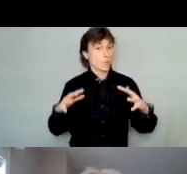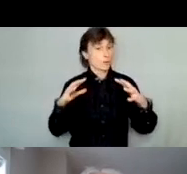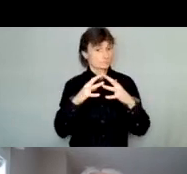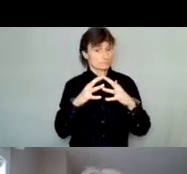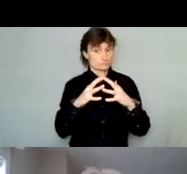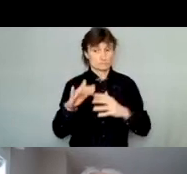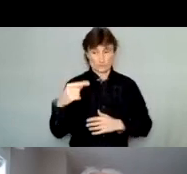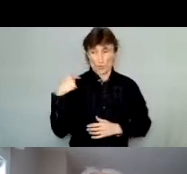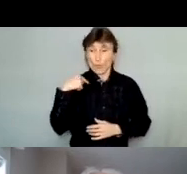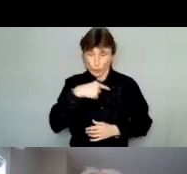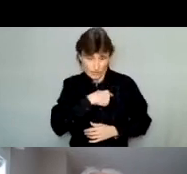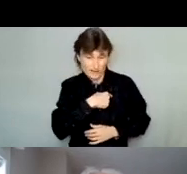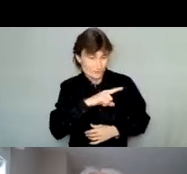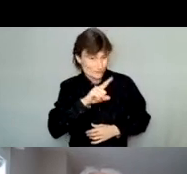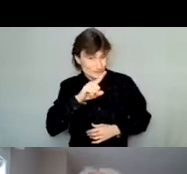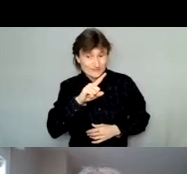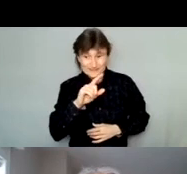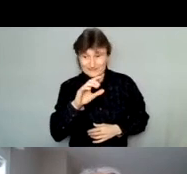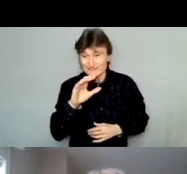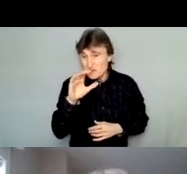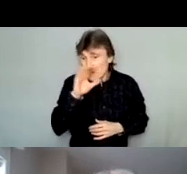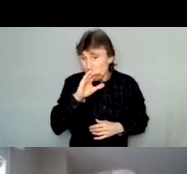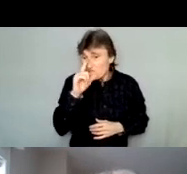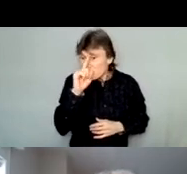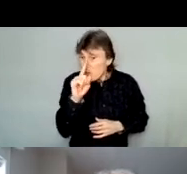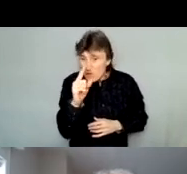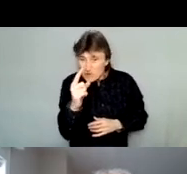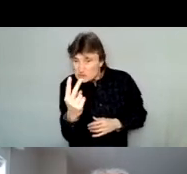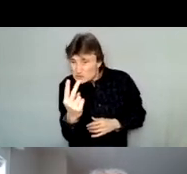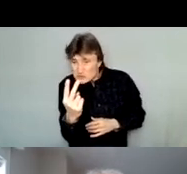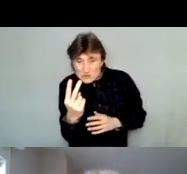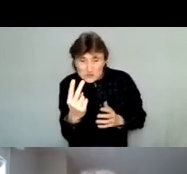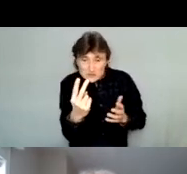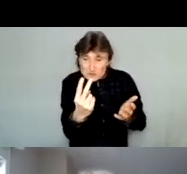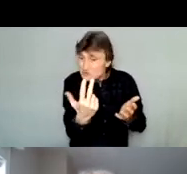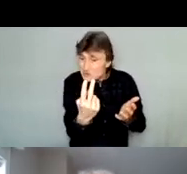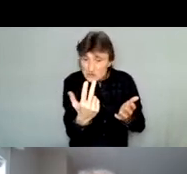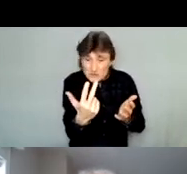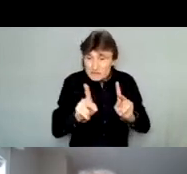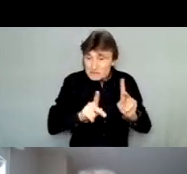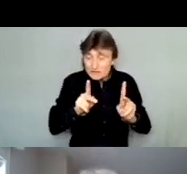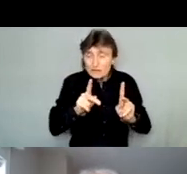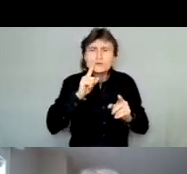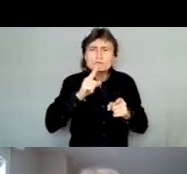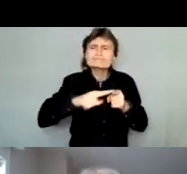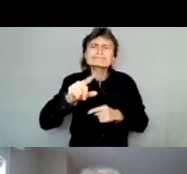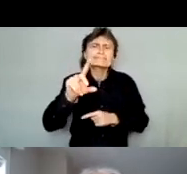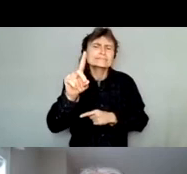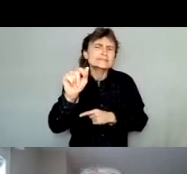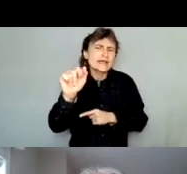We are looking for a couple of teammates, someone in data specialist as well as a communications